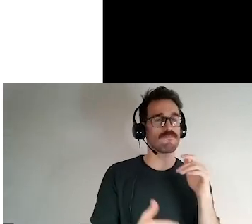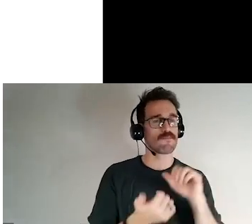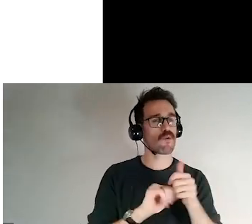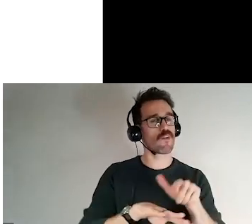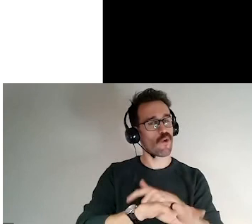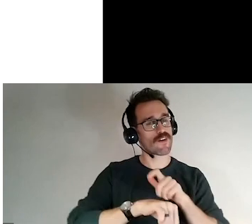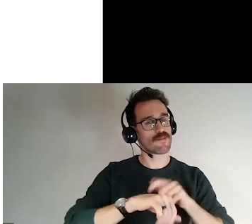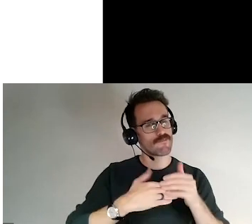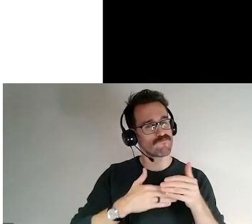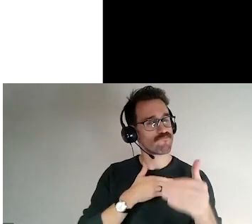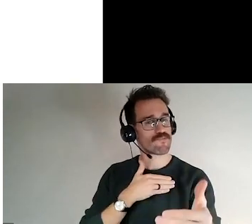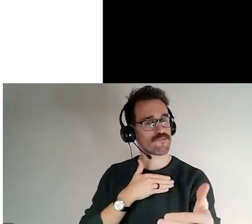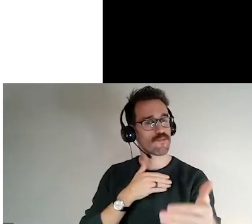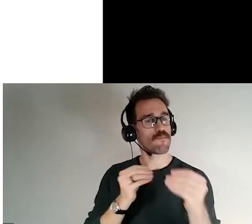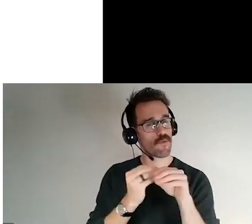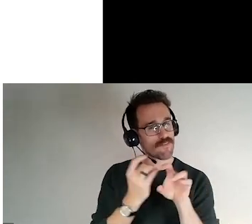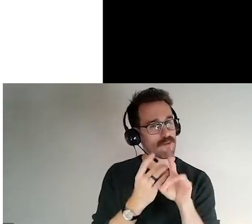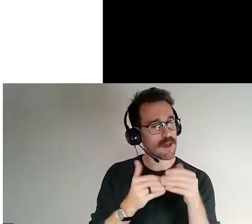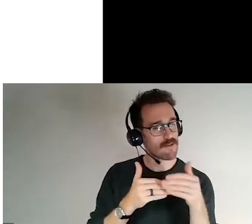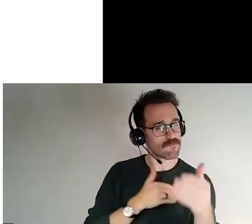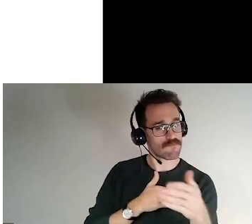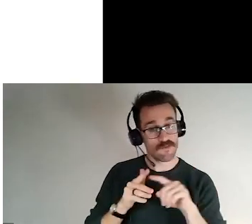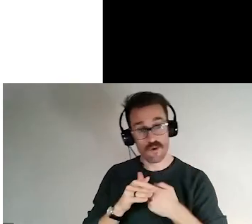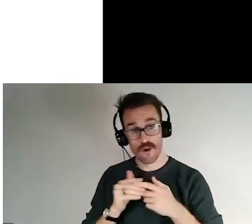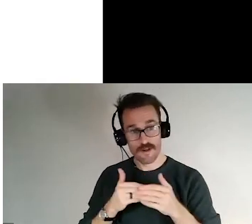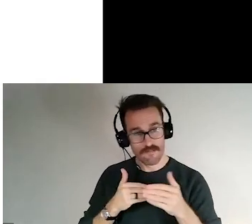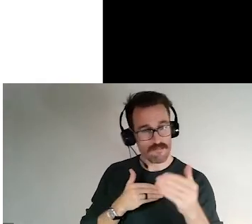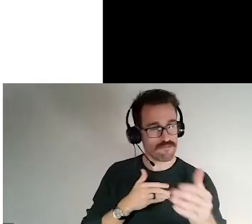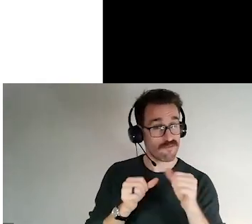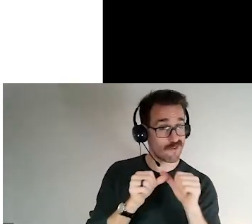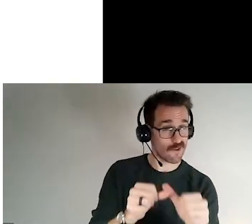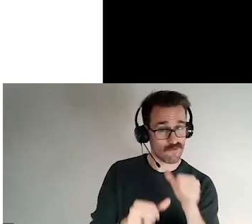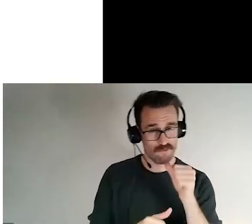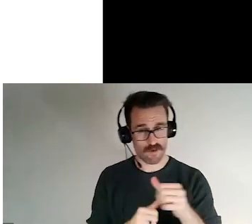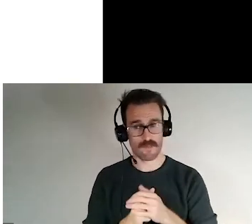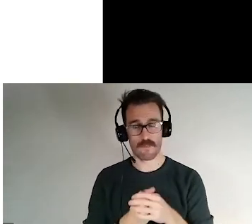on how these resources have been implemented. We will also continue to consult with our